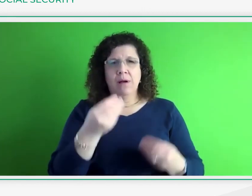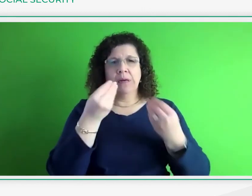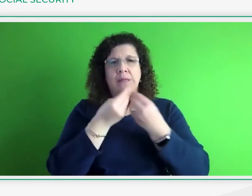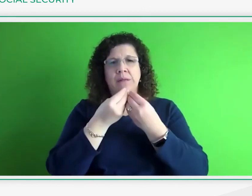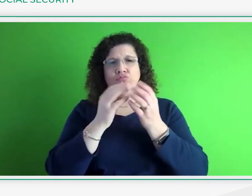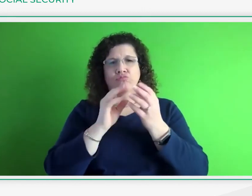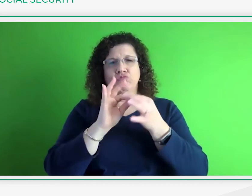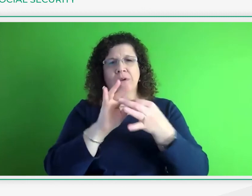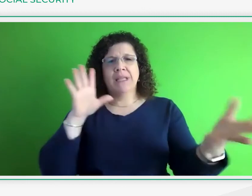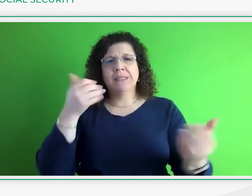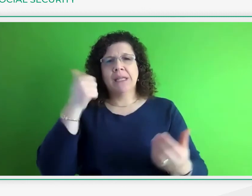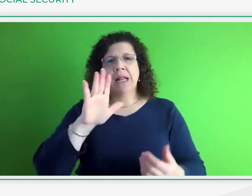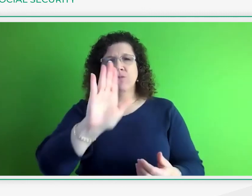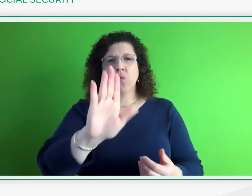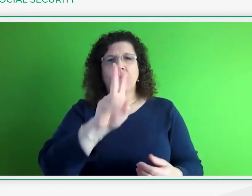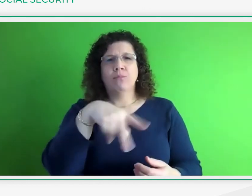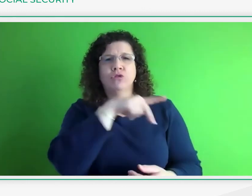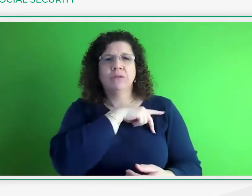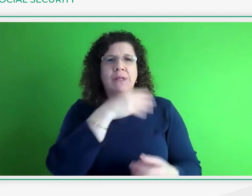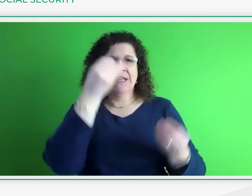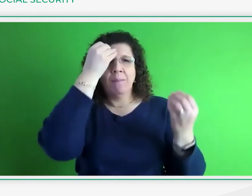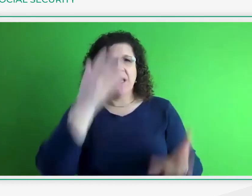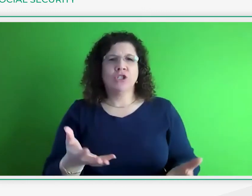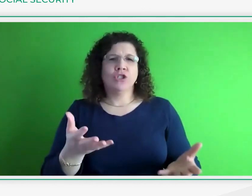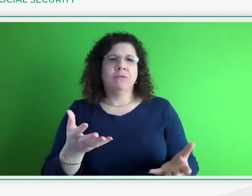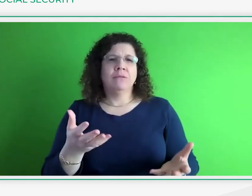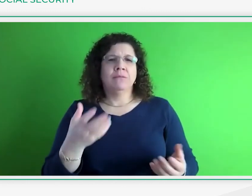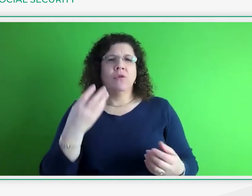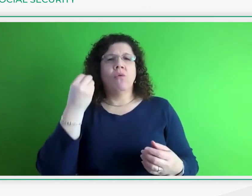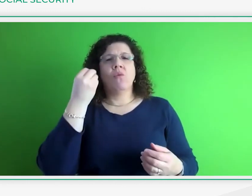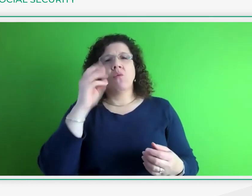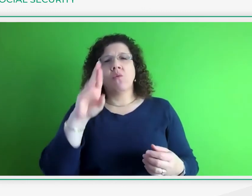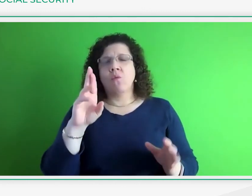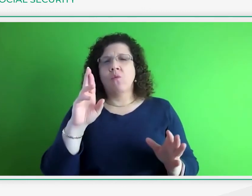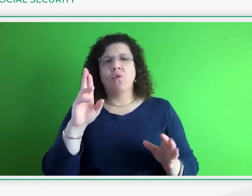release any of your personal information, or